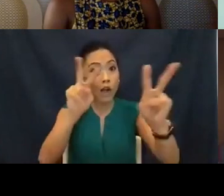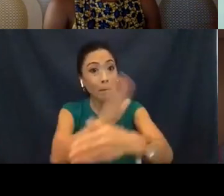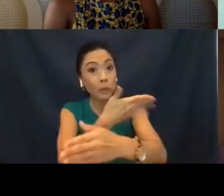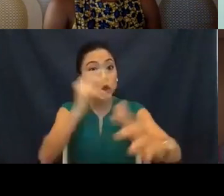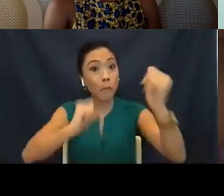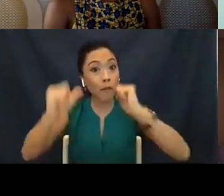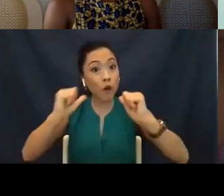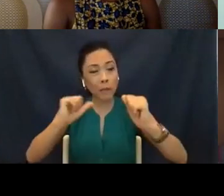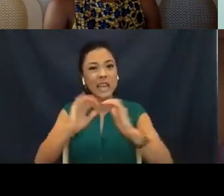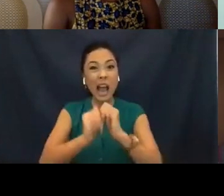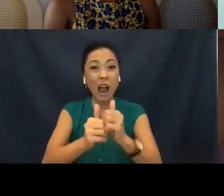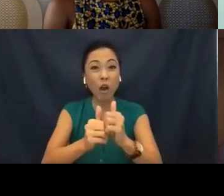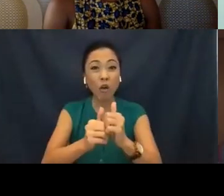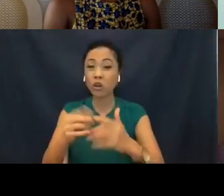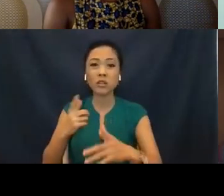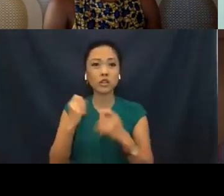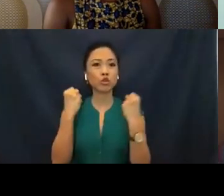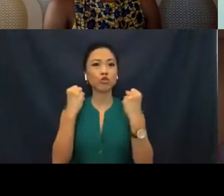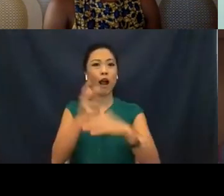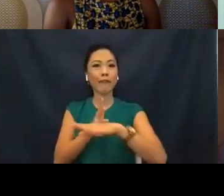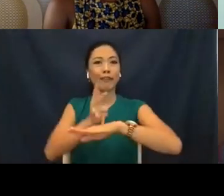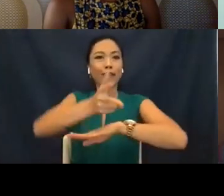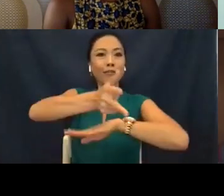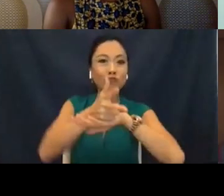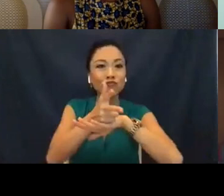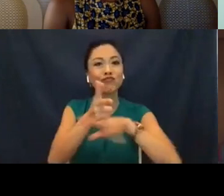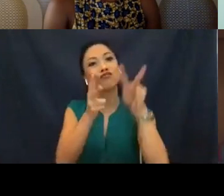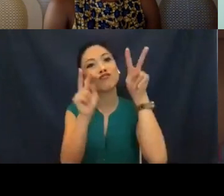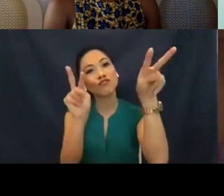theater companies, because the venue is going to show a full-length recording